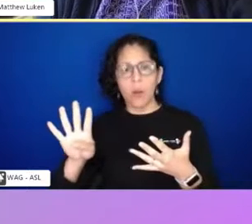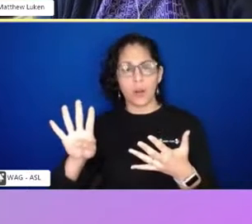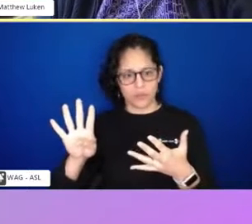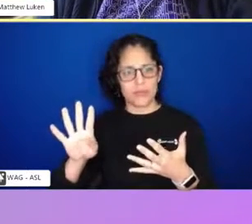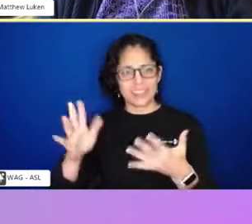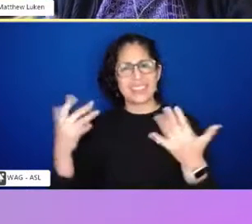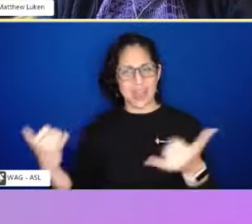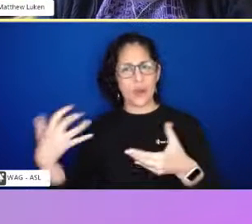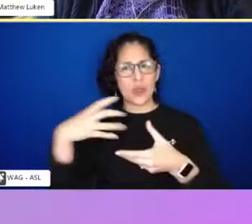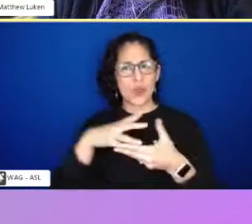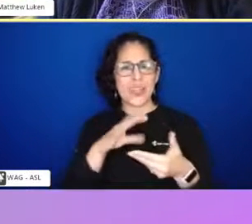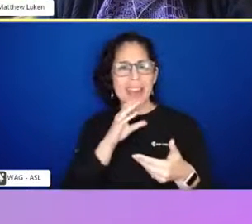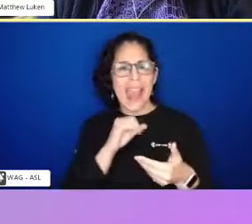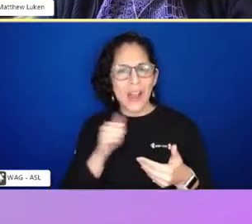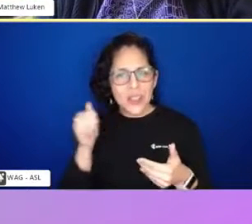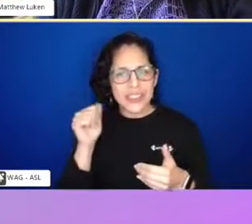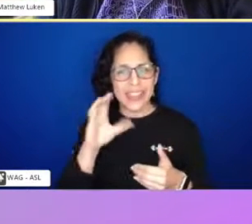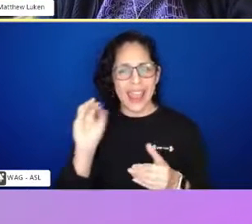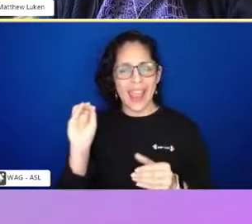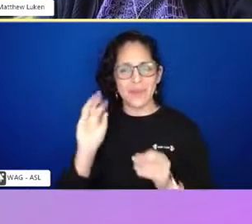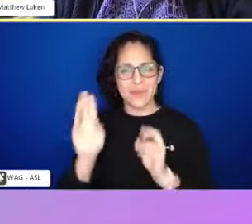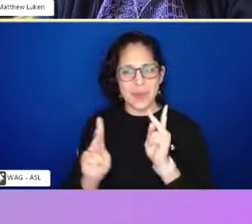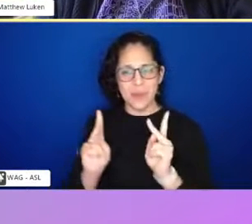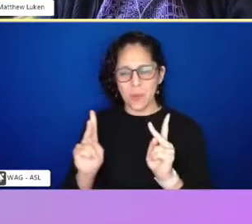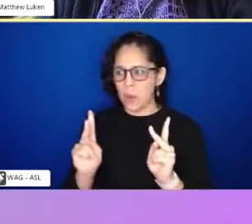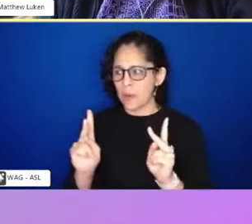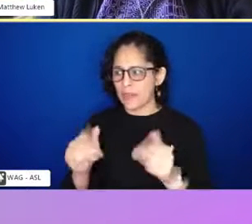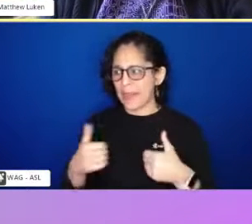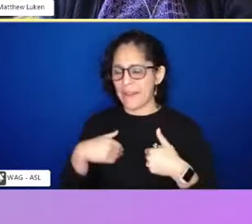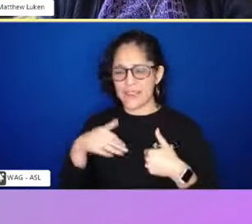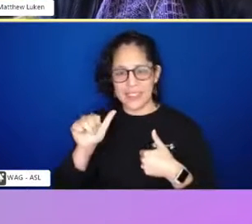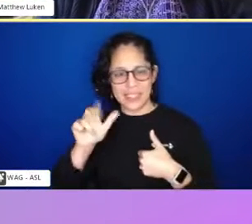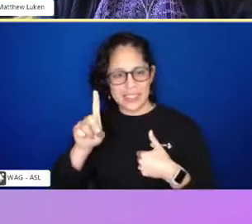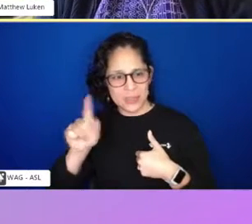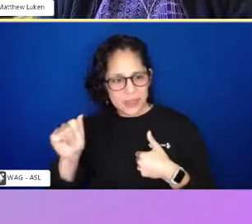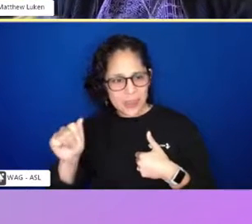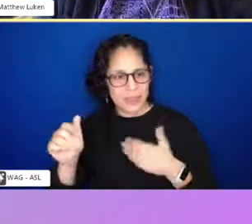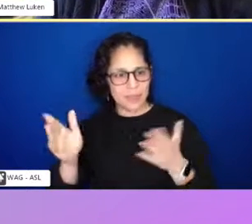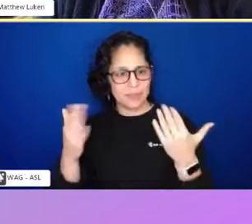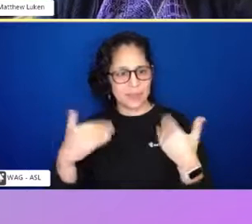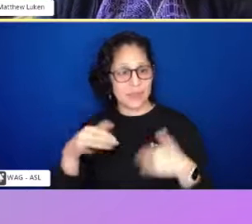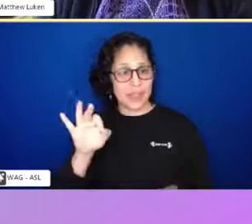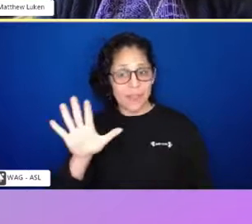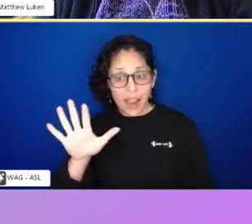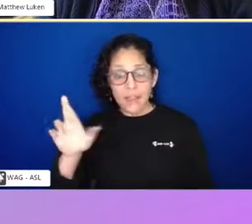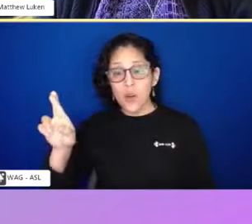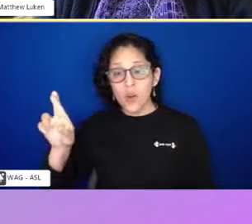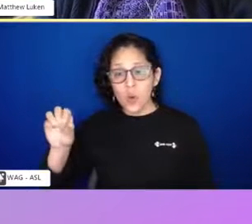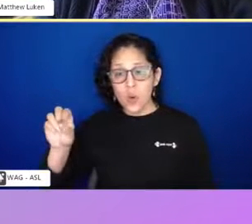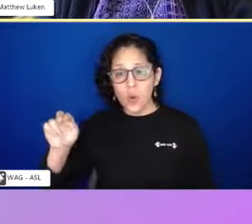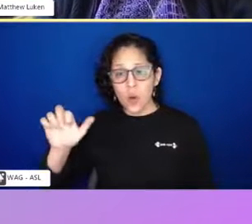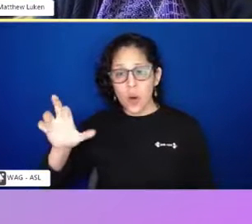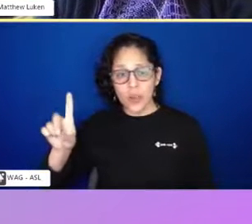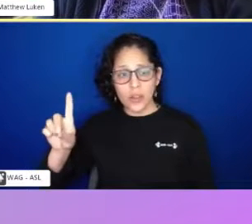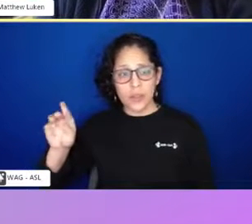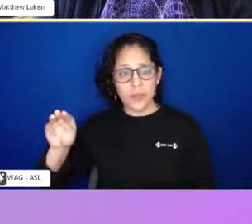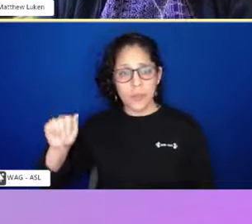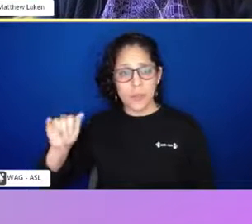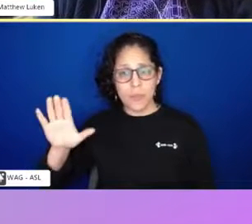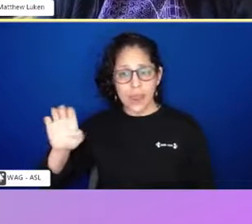charts were updated to include and the elderly people with disabilities. We jump forward more to 1995 in